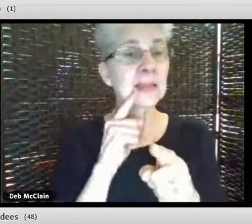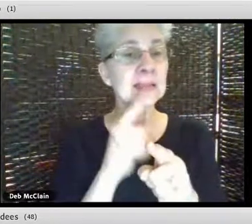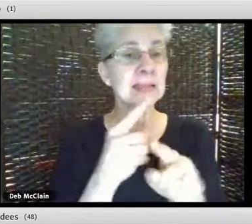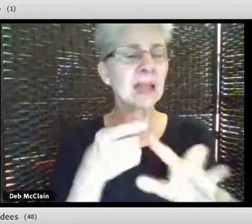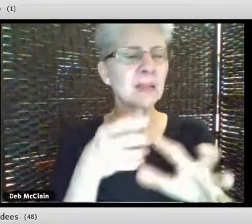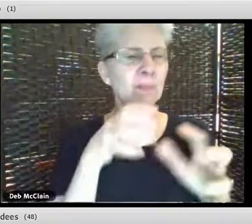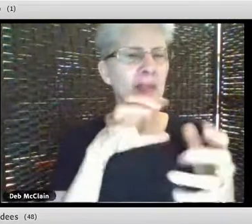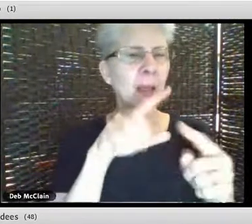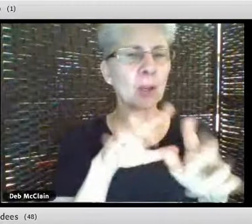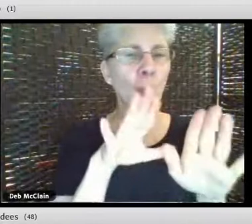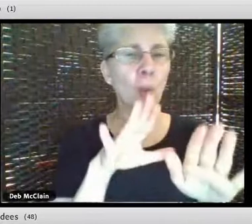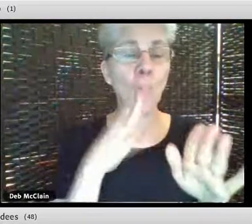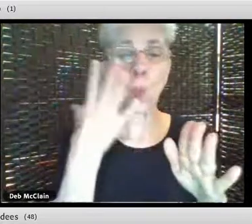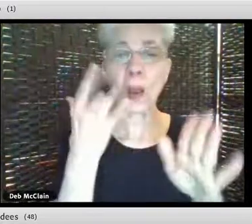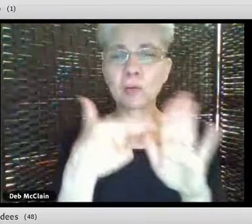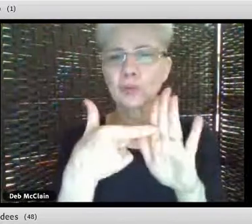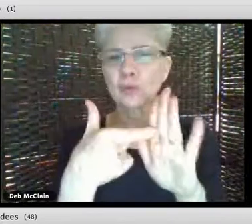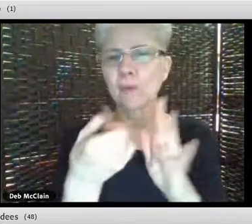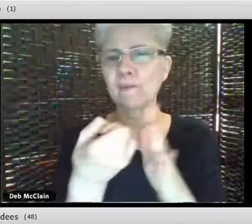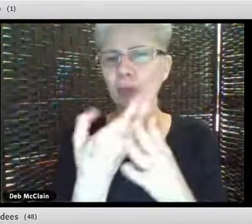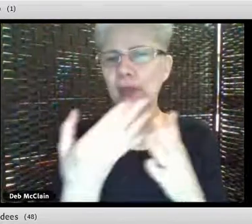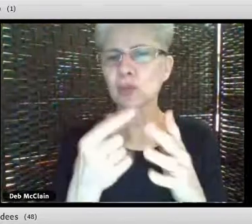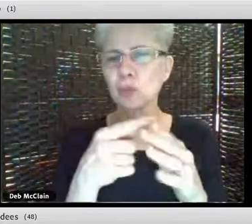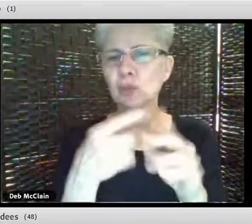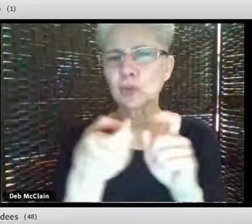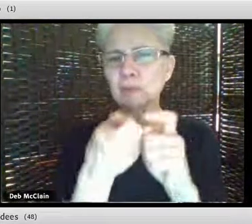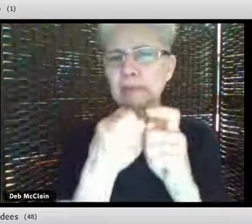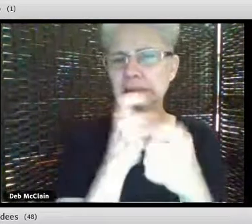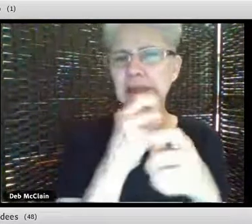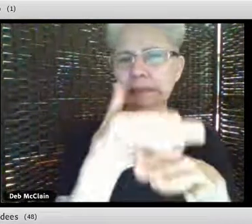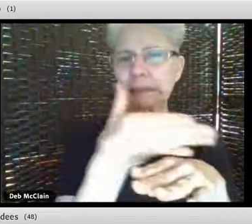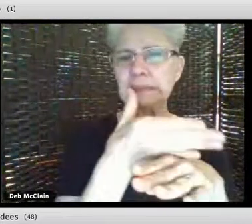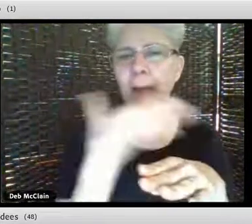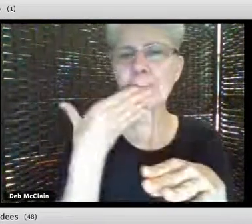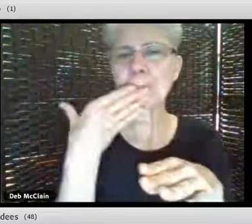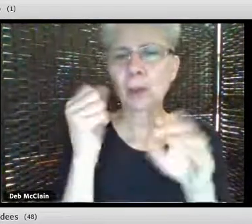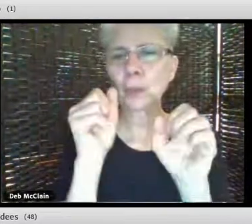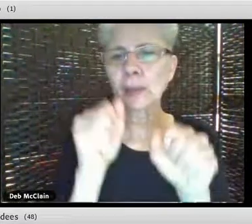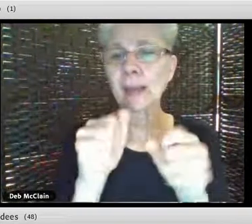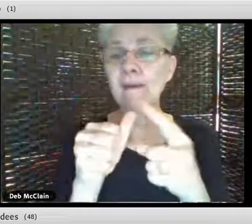but it's great because I'm going to show you a couple of things we could do to make it a little bit better -- when you first log in,